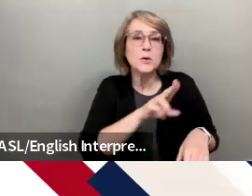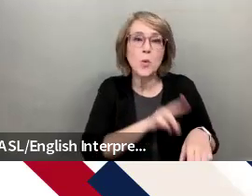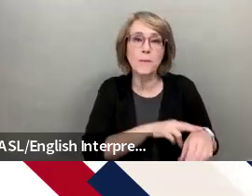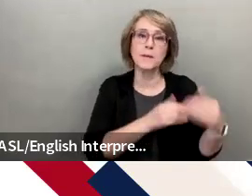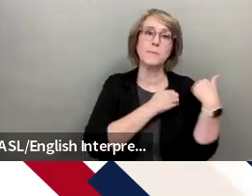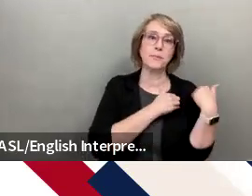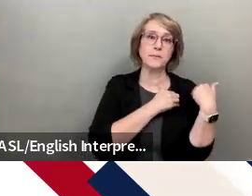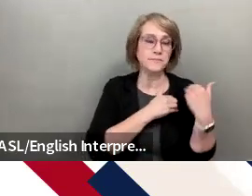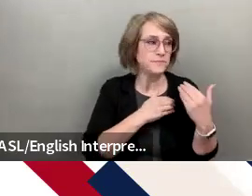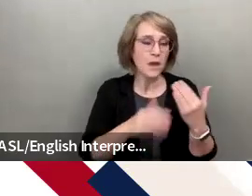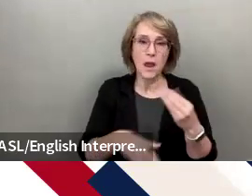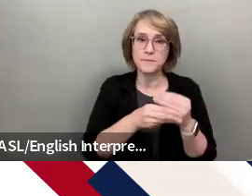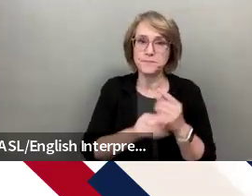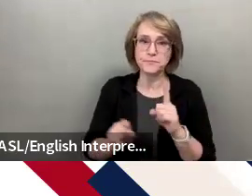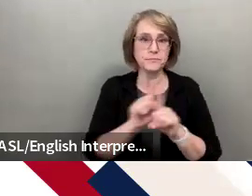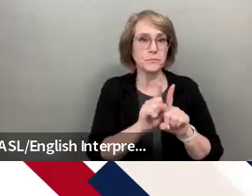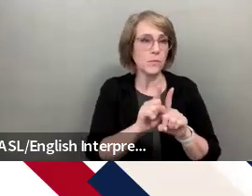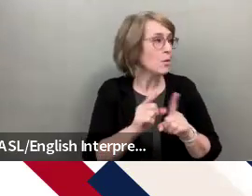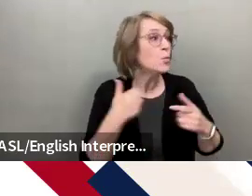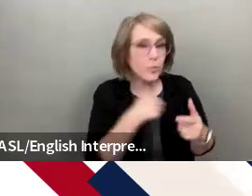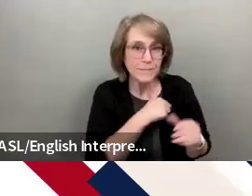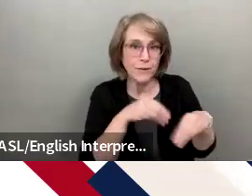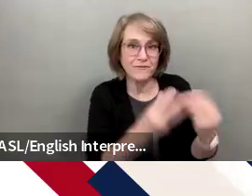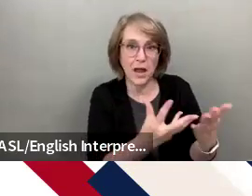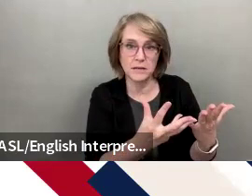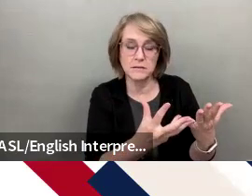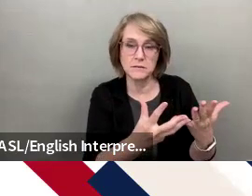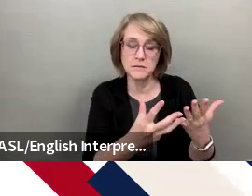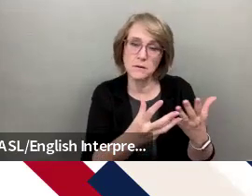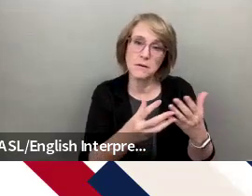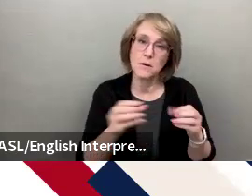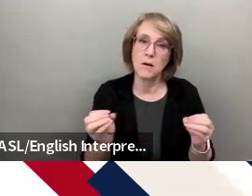THE ADDITIONAL SUPPORT. AND WE ARE JUST COMING IN AND GIVING THE EXTRA OPPORTUNITY HERE. SO